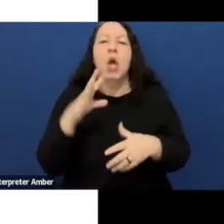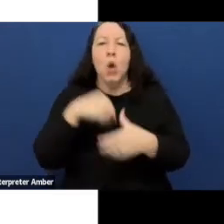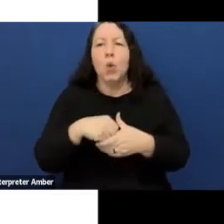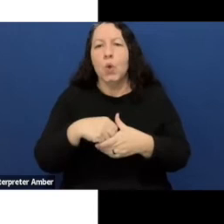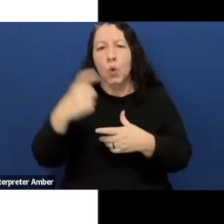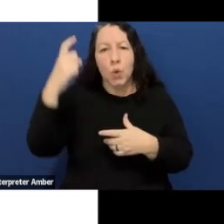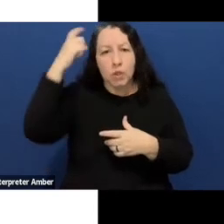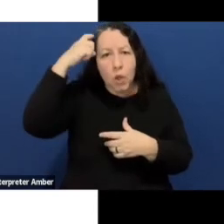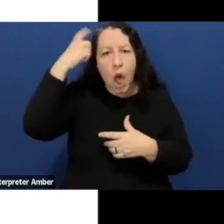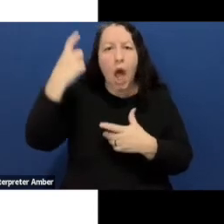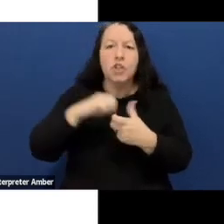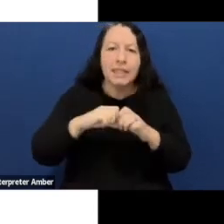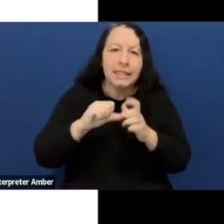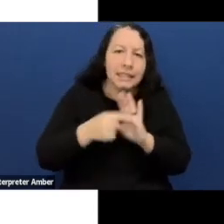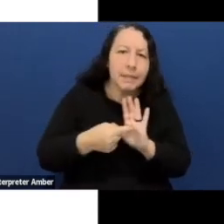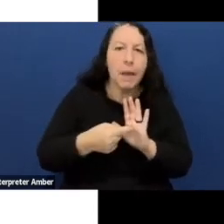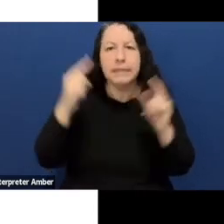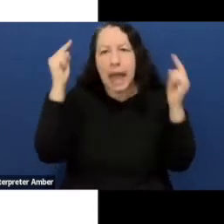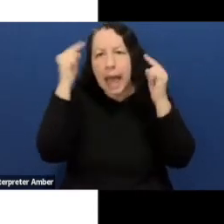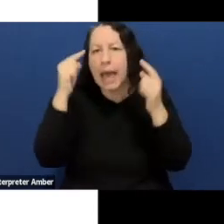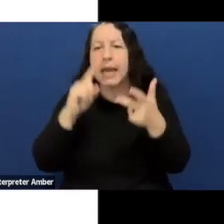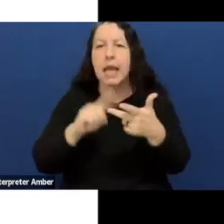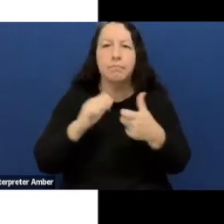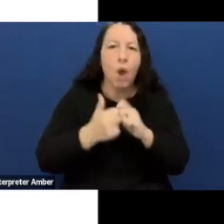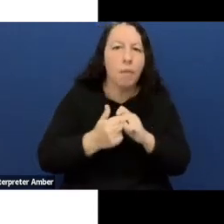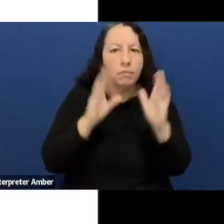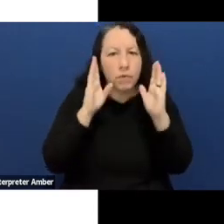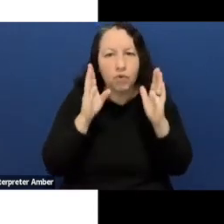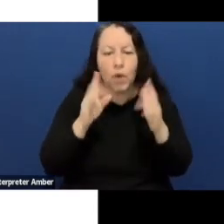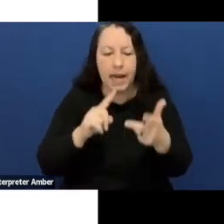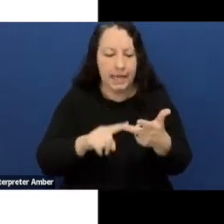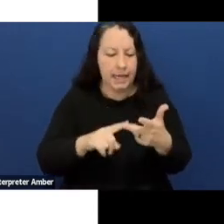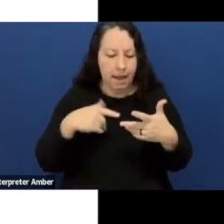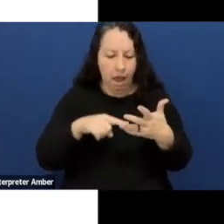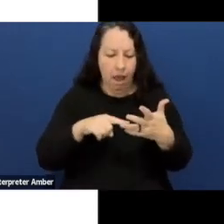there are a wide variety of symptoms that people can experience. This includes things